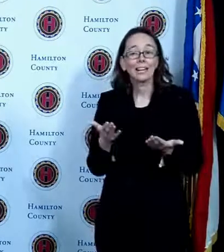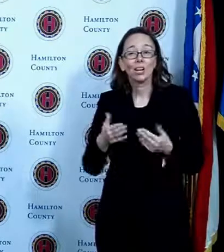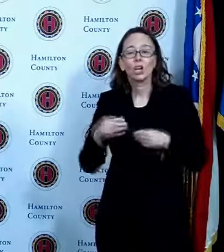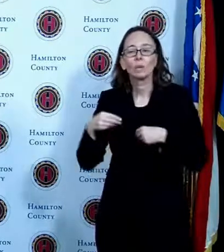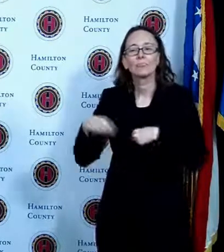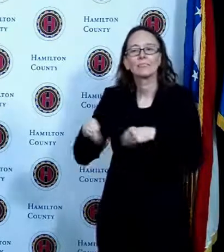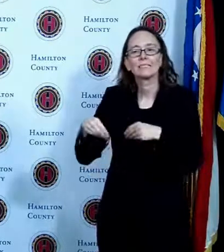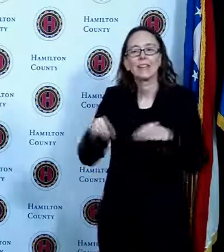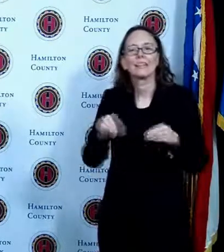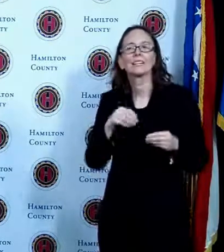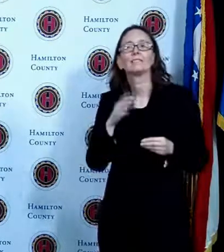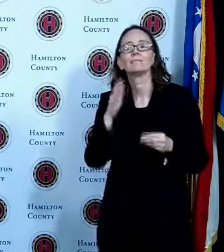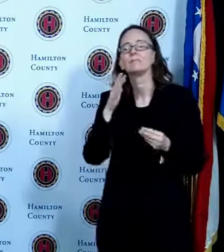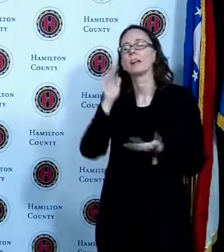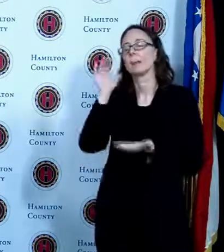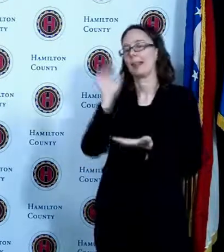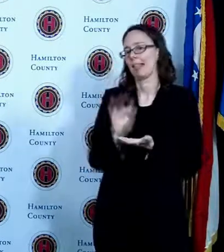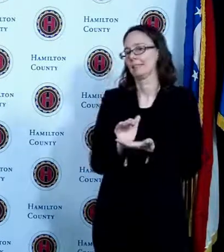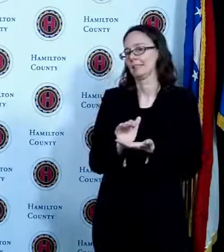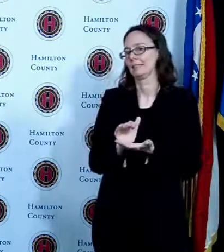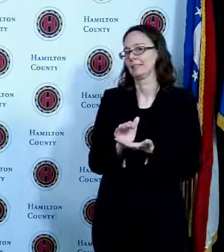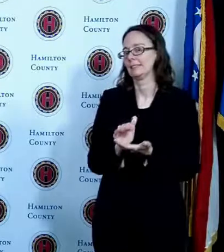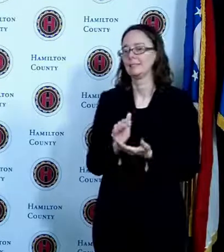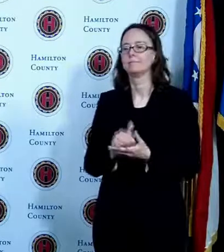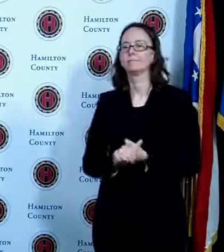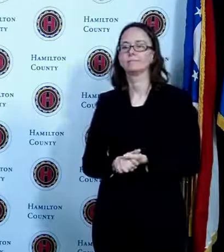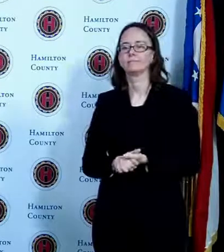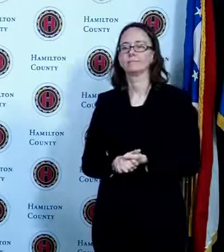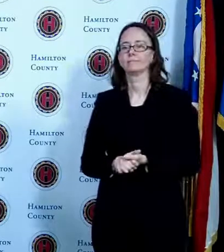those were major concerns for us because we knew on the back end when that